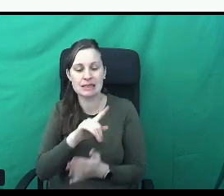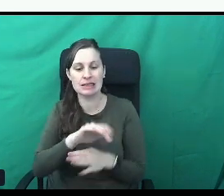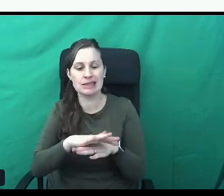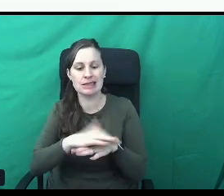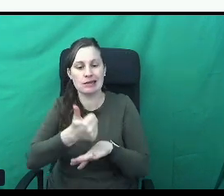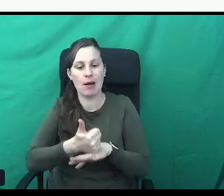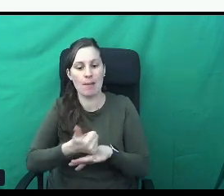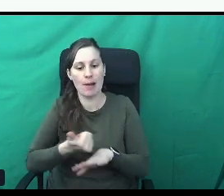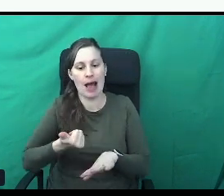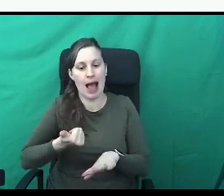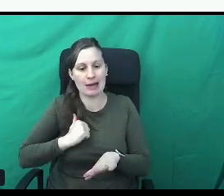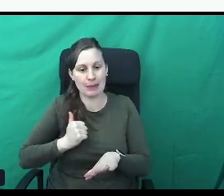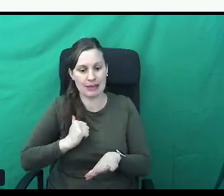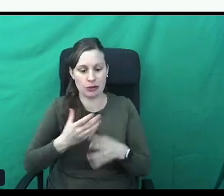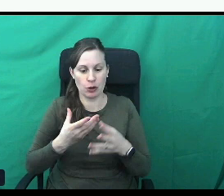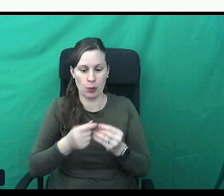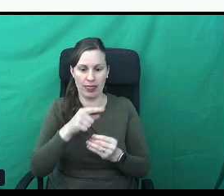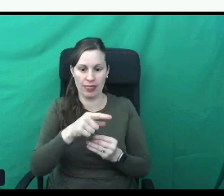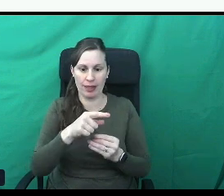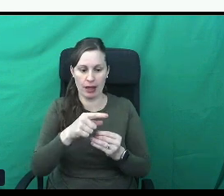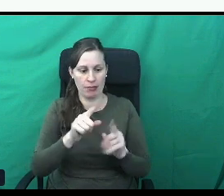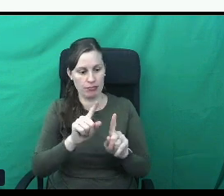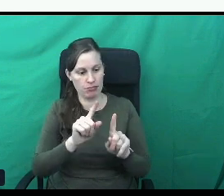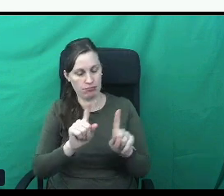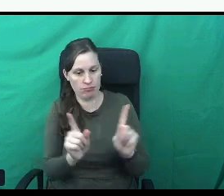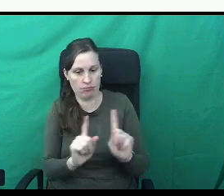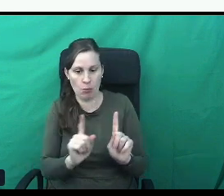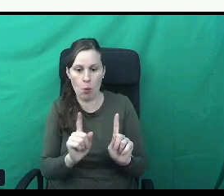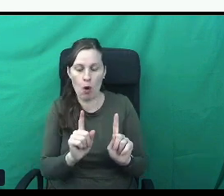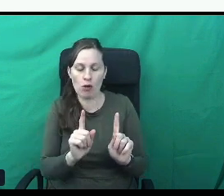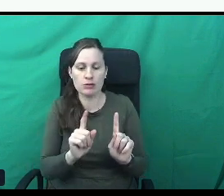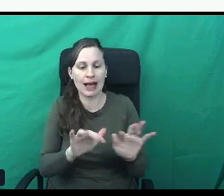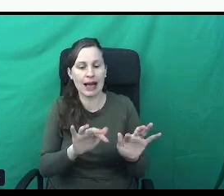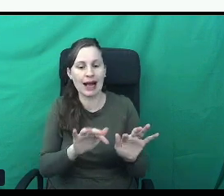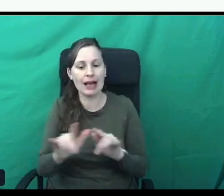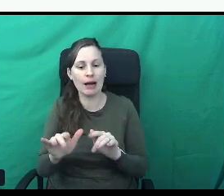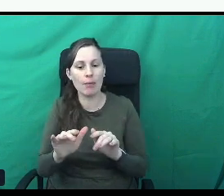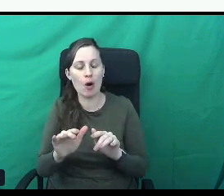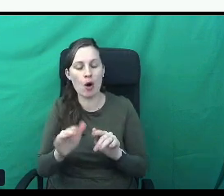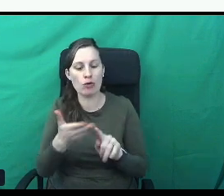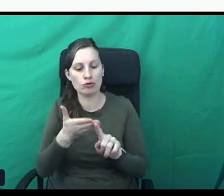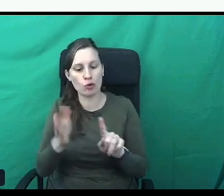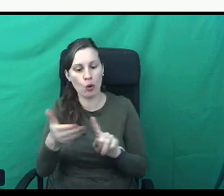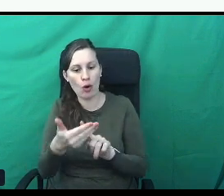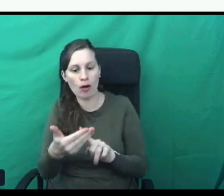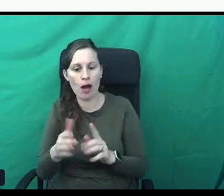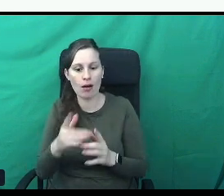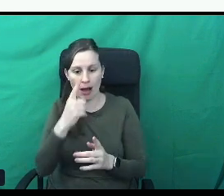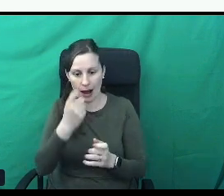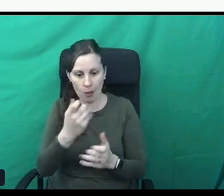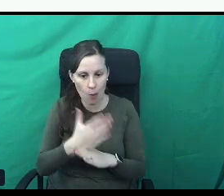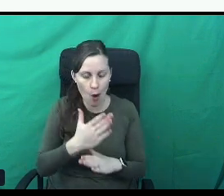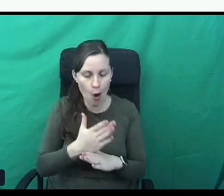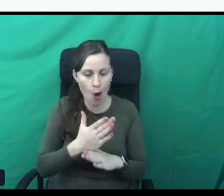behavior about what keyboard shortcuts will work and about how something will behave.